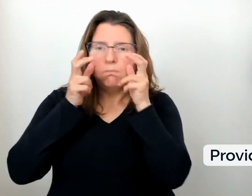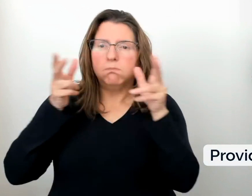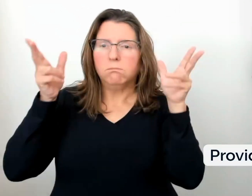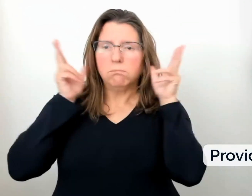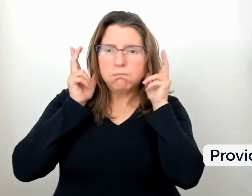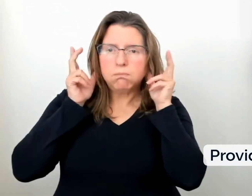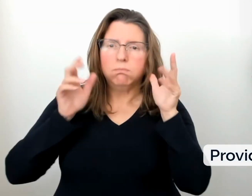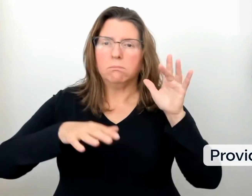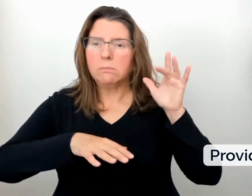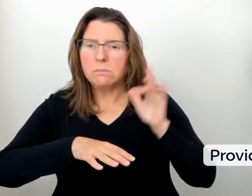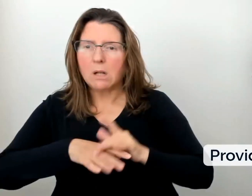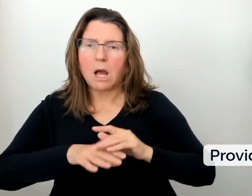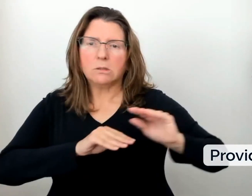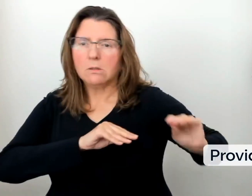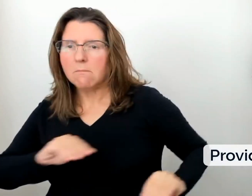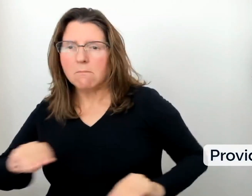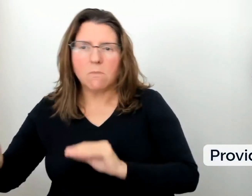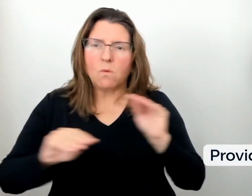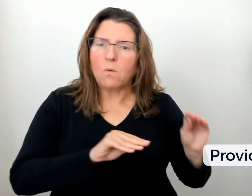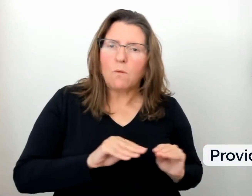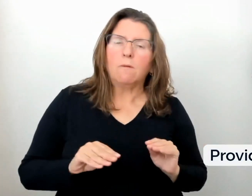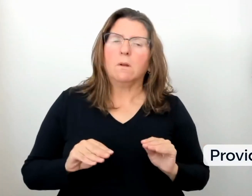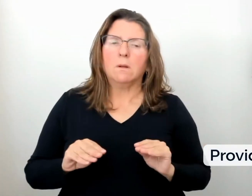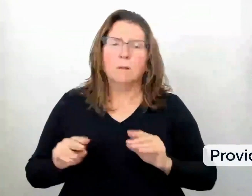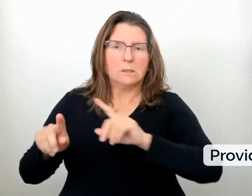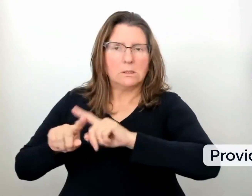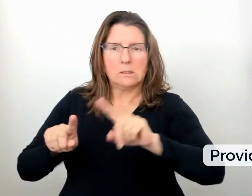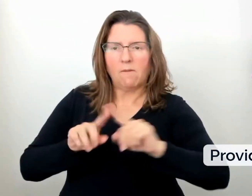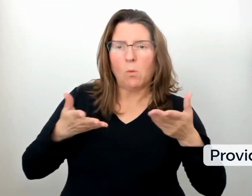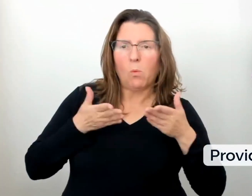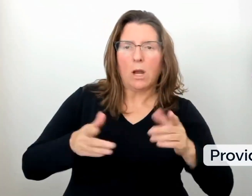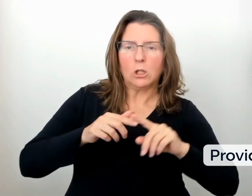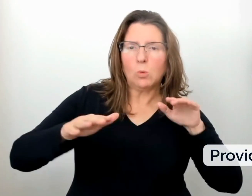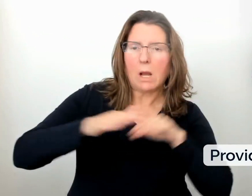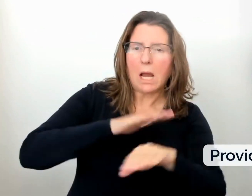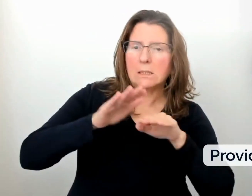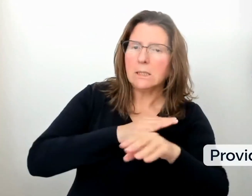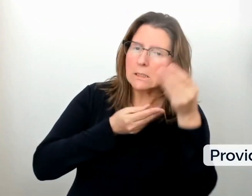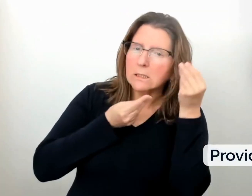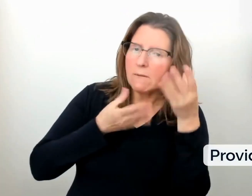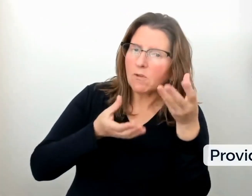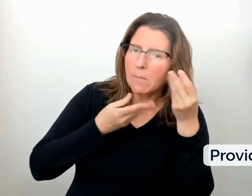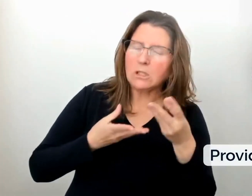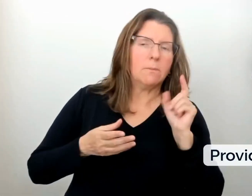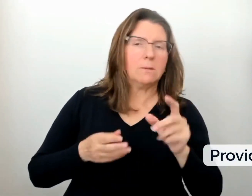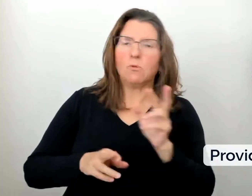This is key. Access can engage students vision, hearing, touch, physical movement and so on.